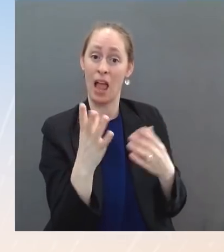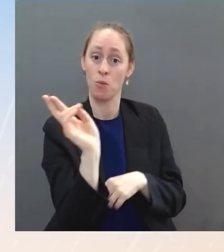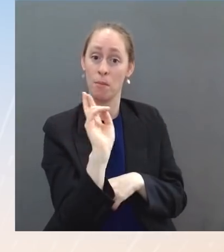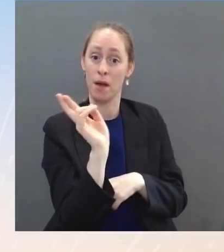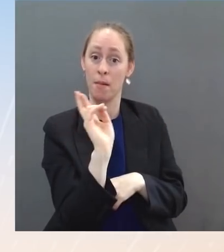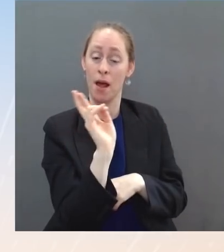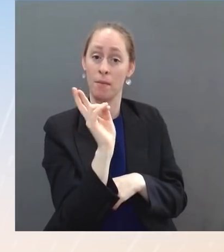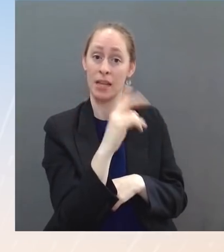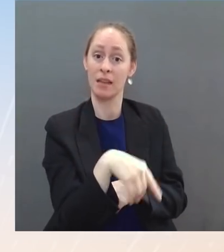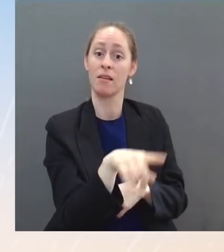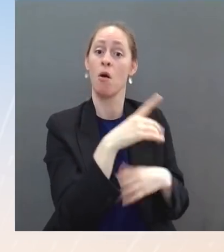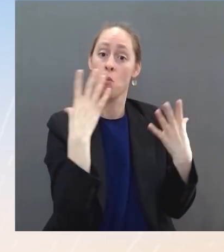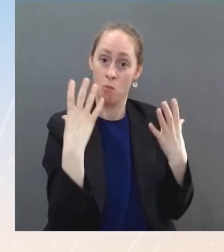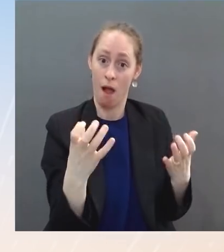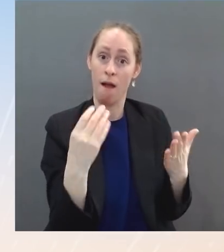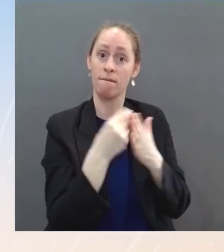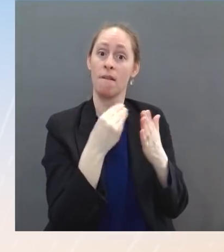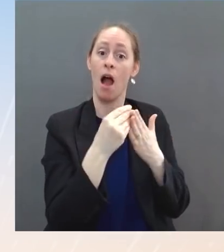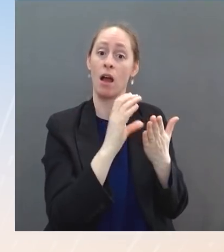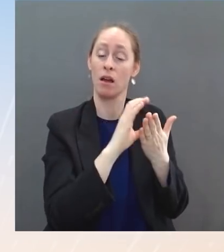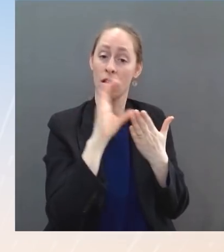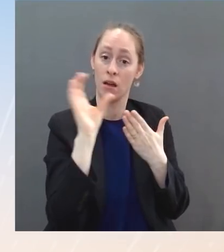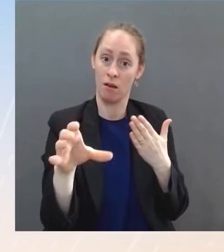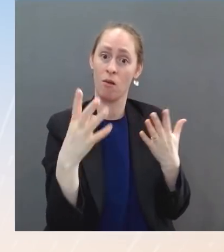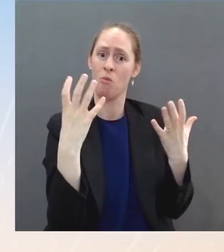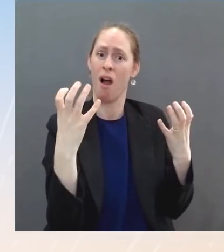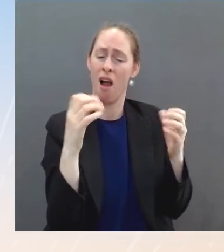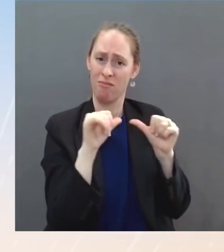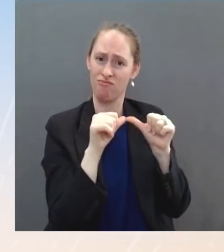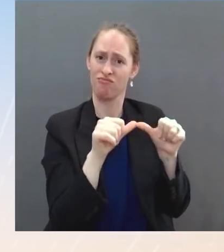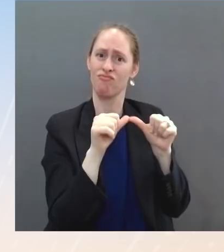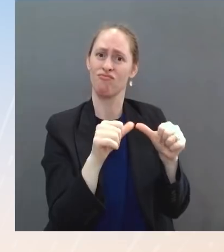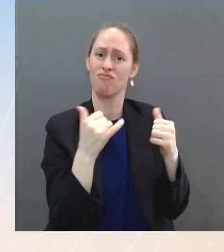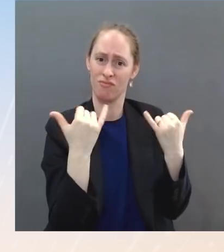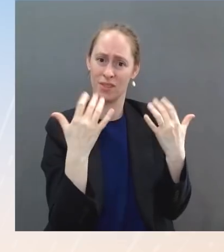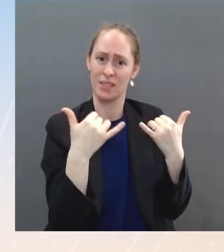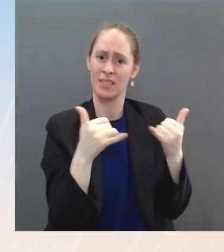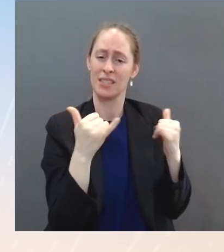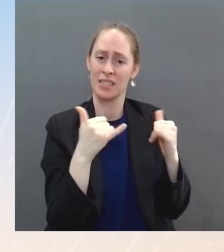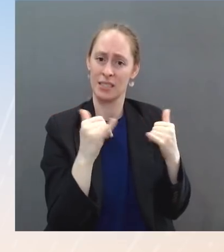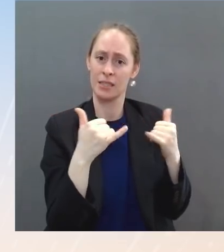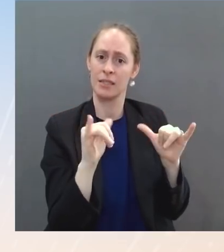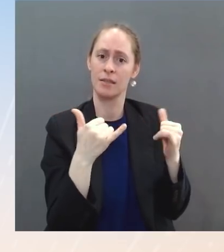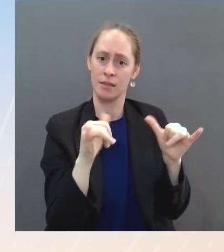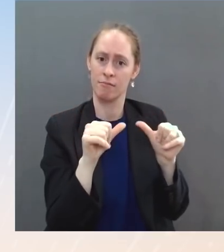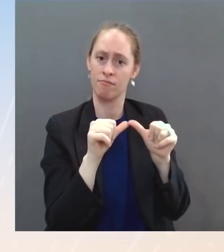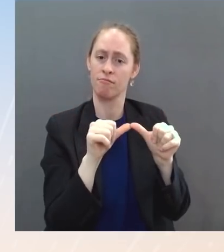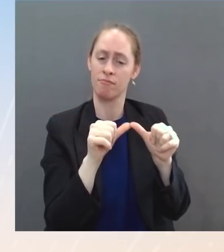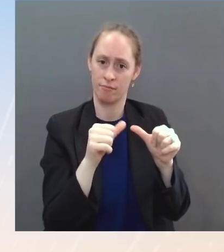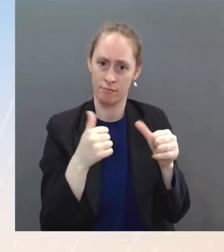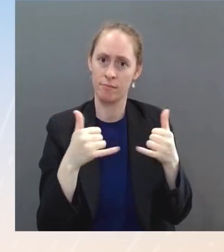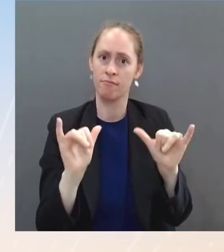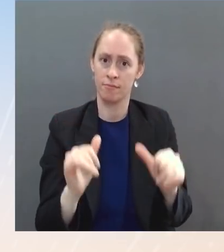that we continue to be the arsenal of vaccine distribution around the world -- they don't use that exact phrase, but basically that's the basics --